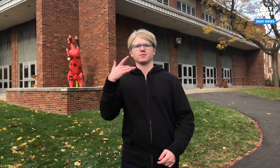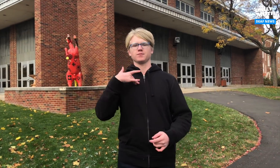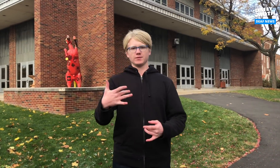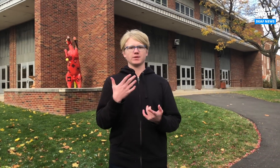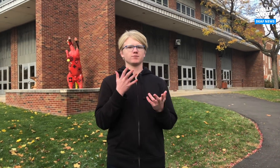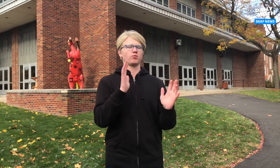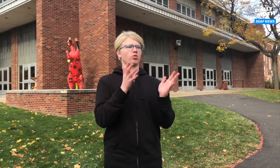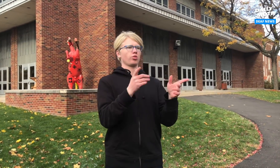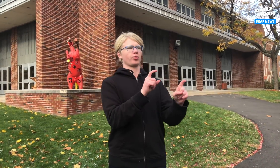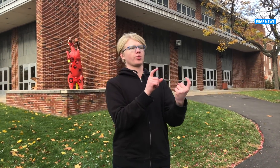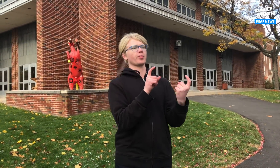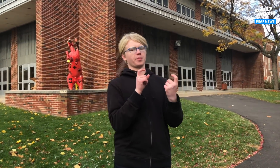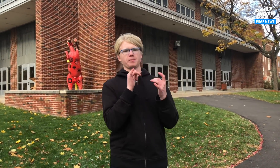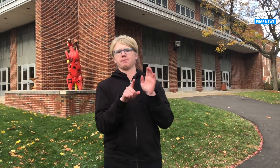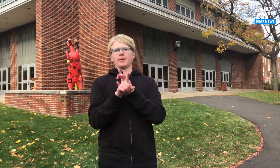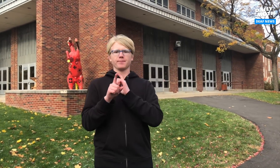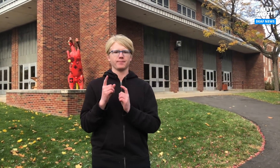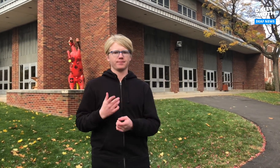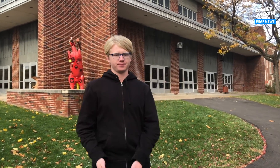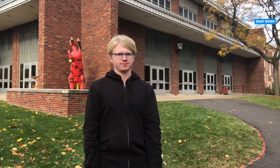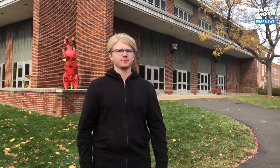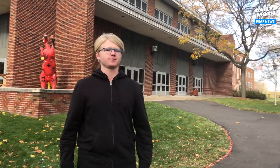Another example of a Deaf Bing, we’ll bump into things while chatting.